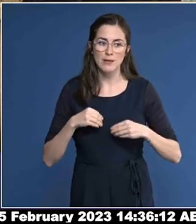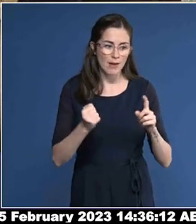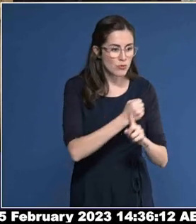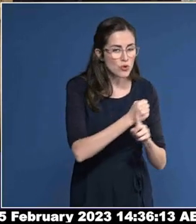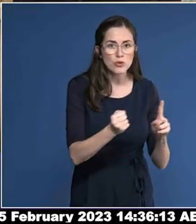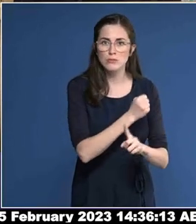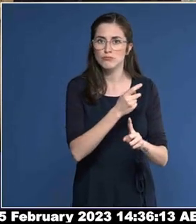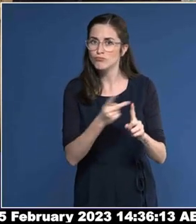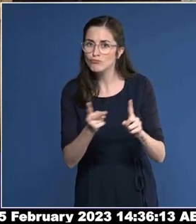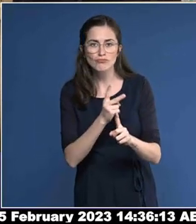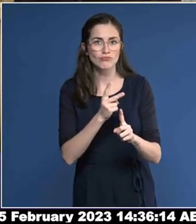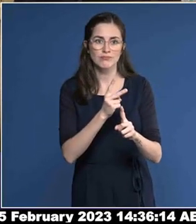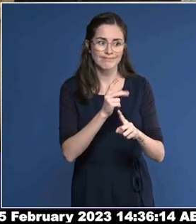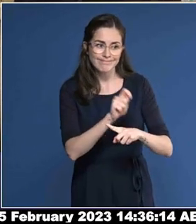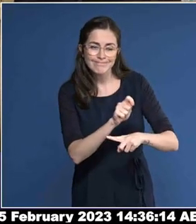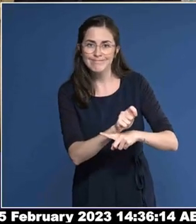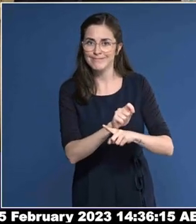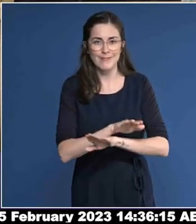We have that culture where we encourage people to speak up.